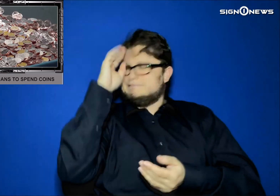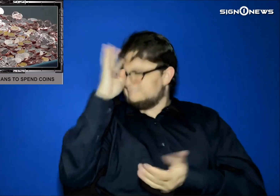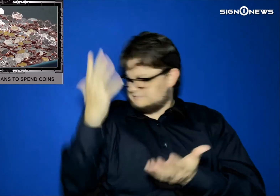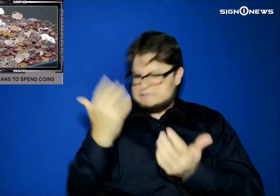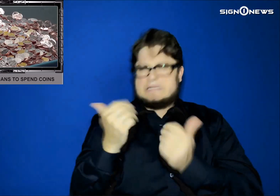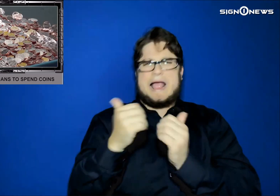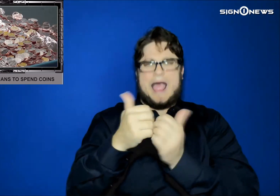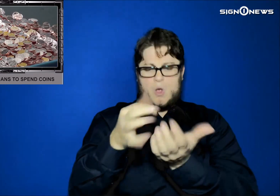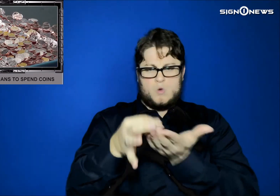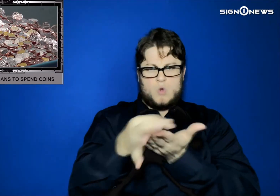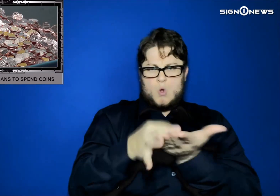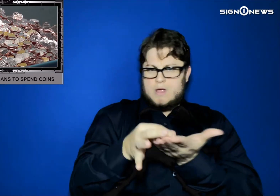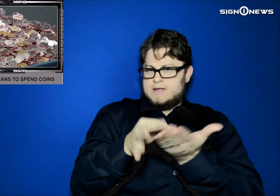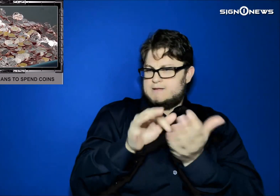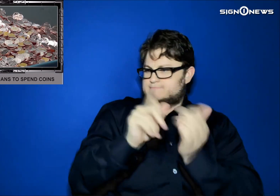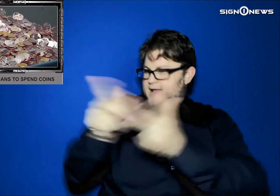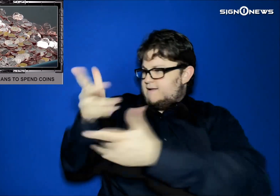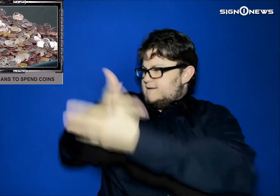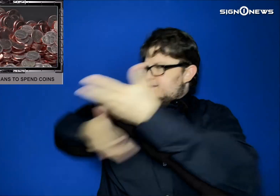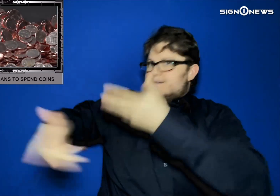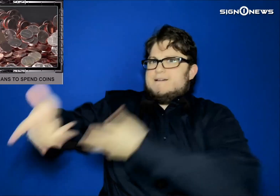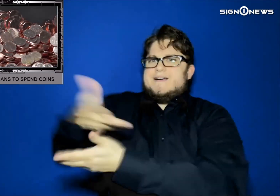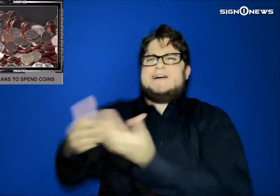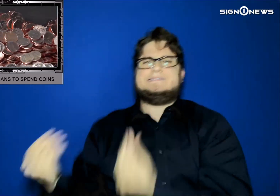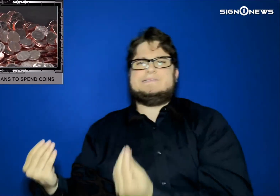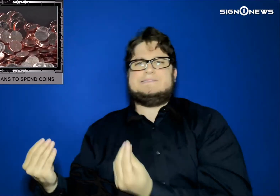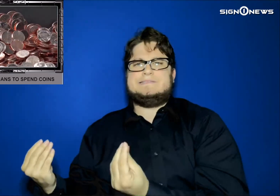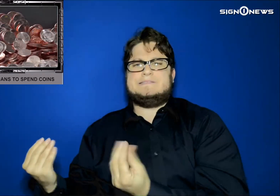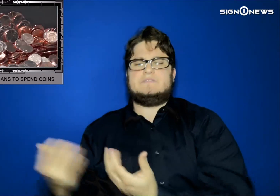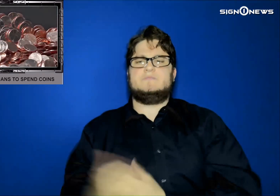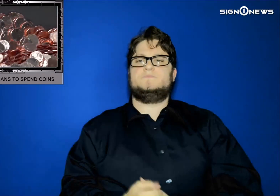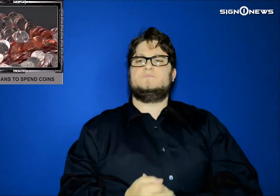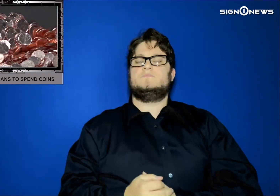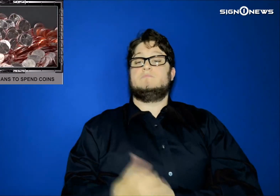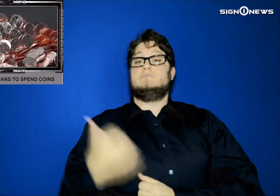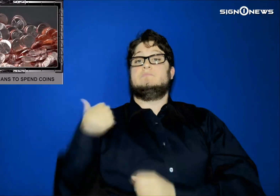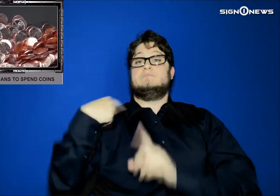other ways to return coins to circulation.